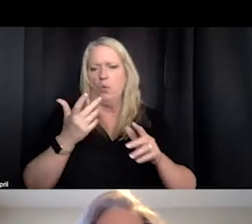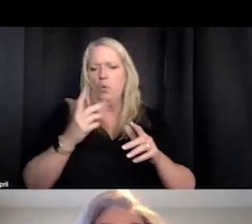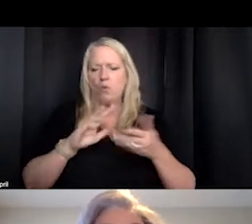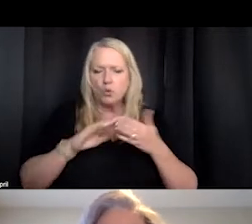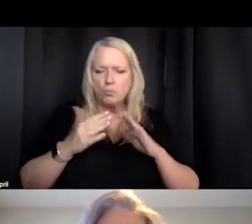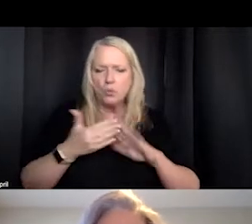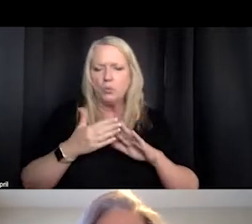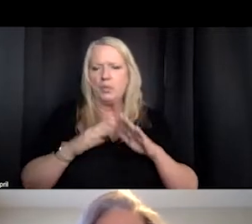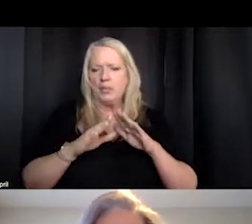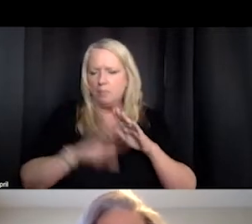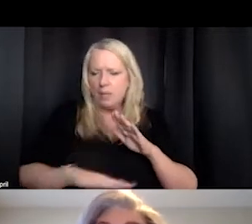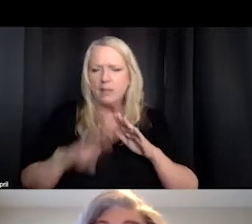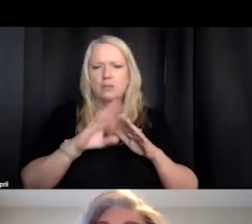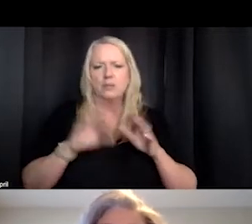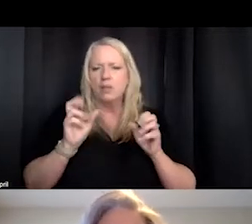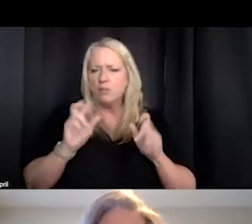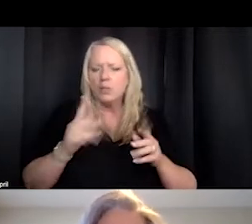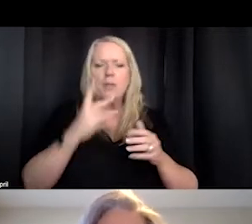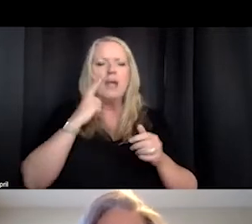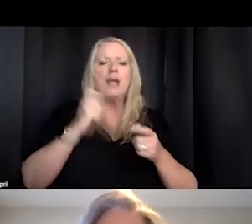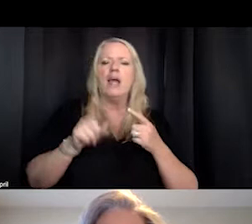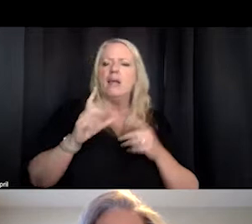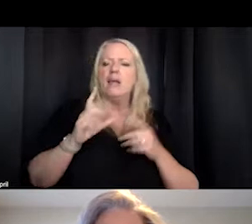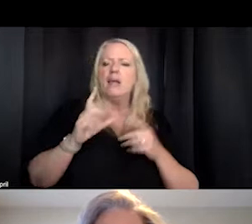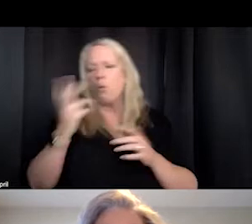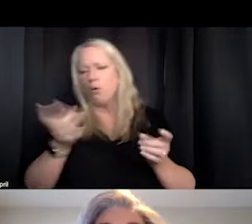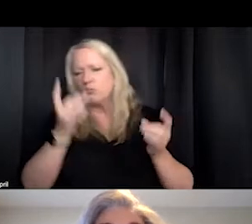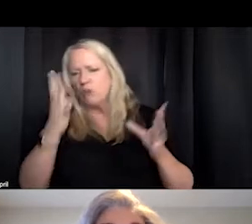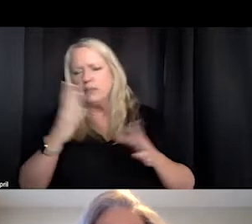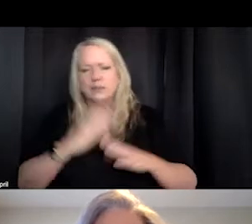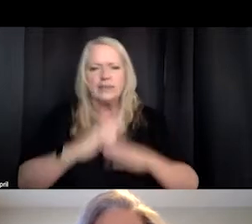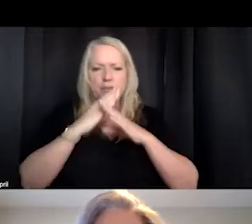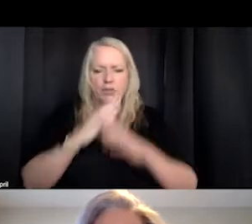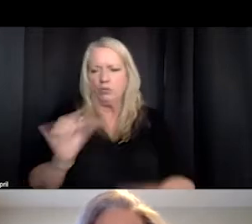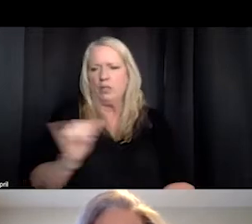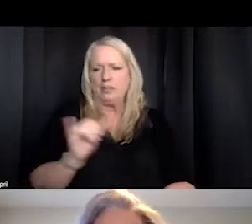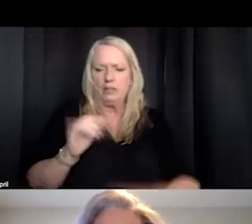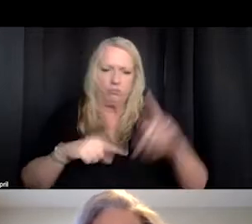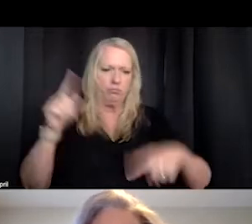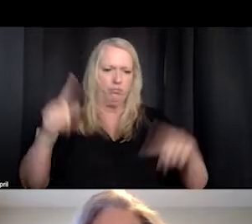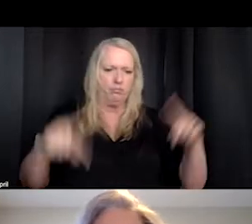AND MOBILE CRISIS RESPONSE AND CRISIS INTERVENTION SERVICES AS WELL AS WIDE RANGE OF OTHER, MENTAL